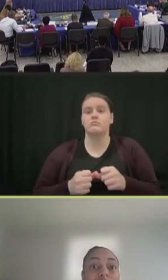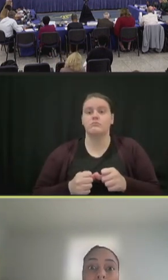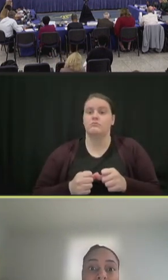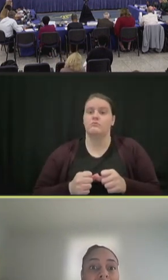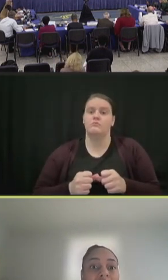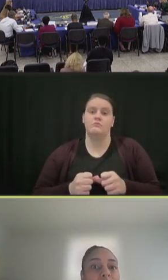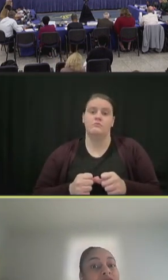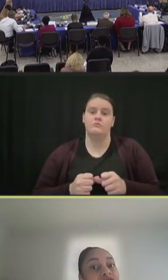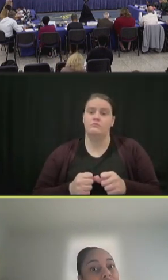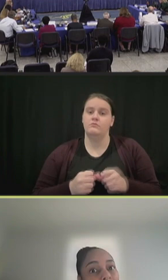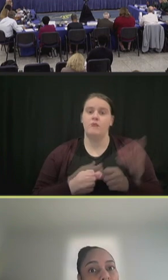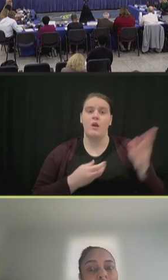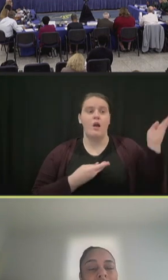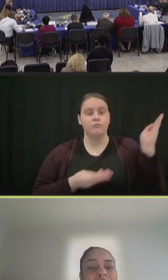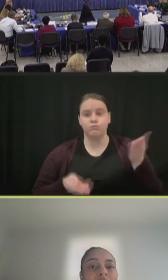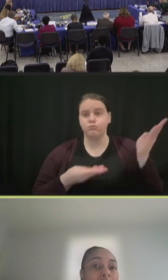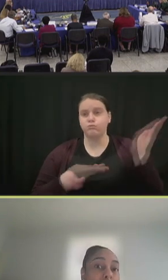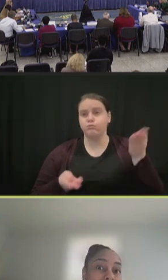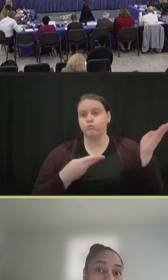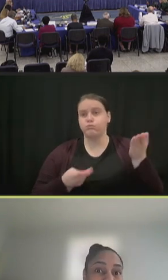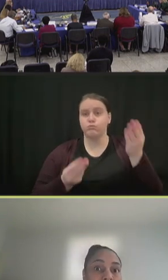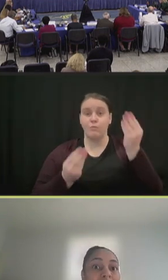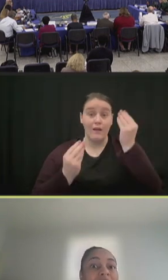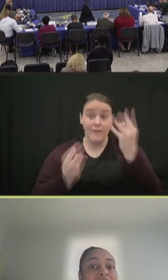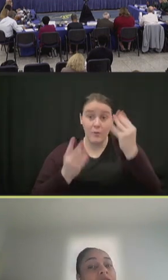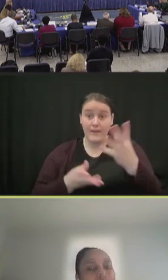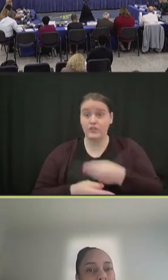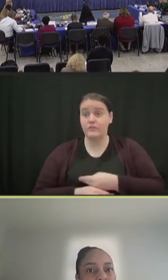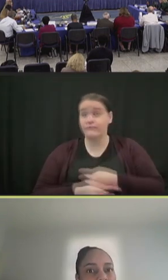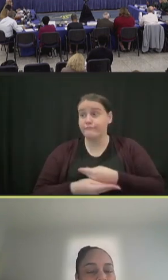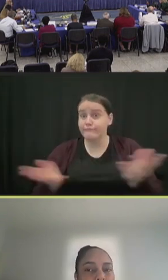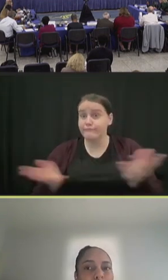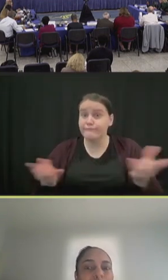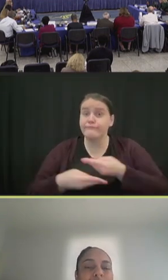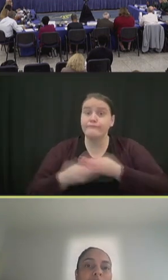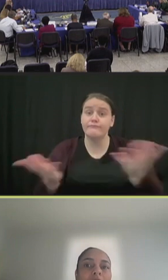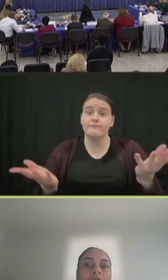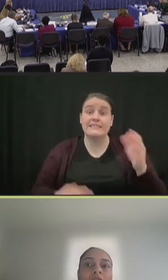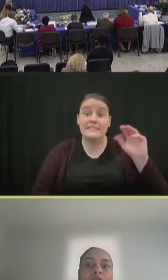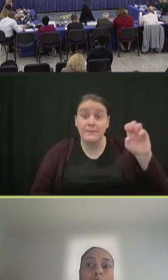information that's being shared with folks like CMS and other relevant groups, right?